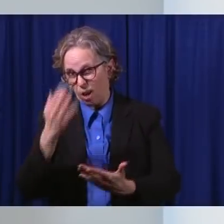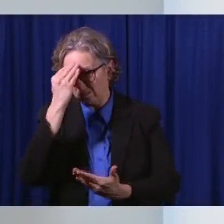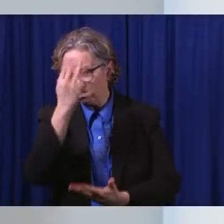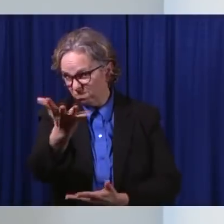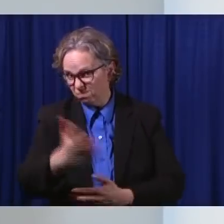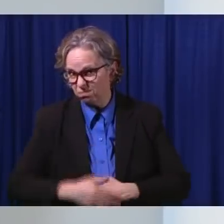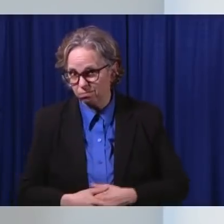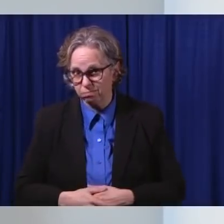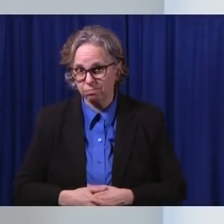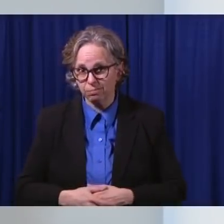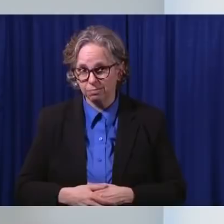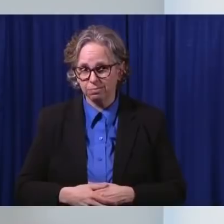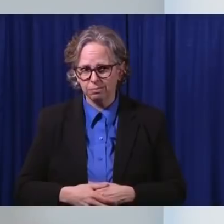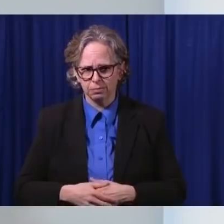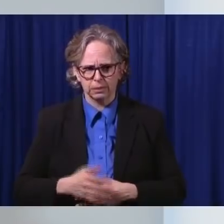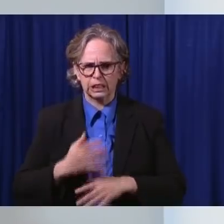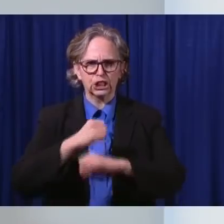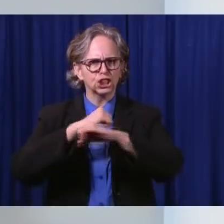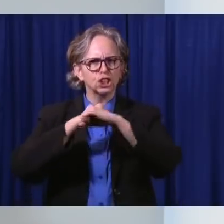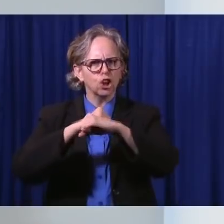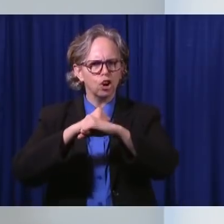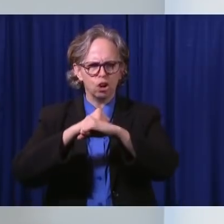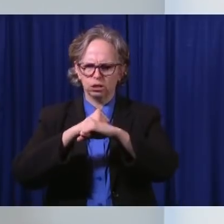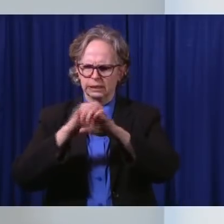MAIL IN VOTING FOR MORE THAN A